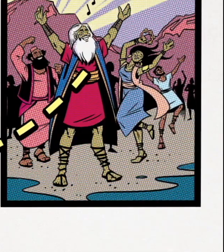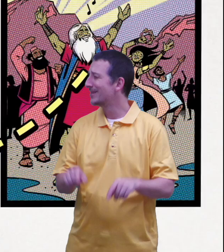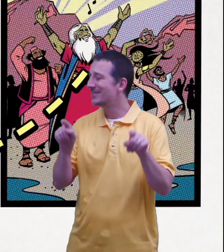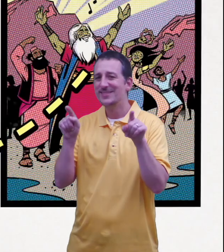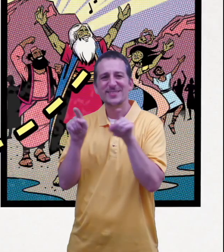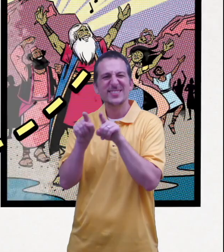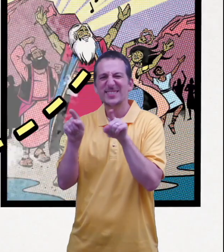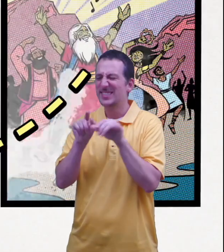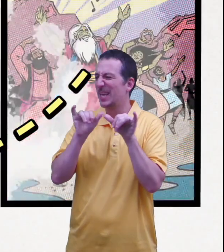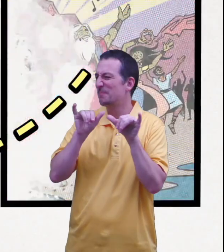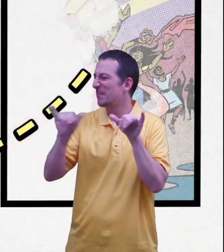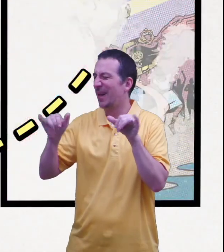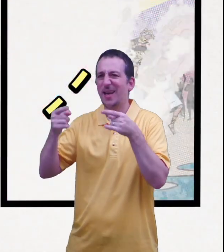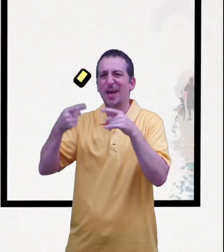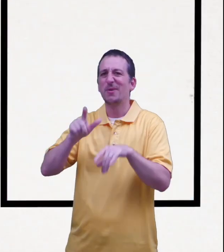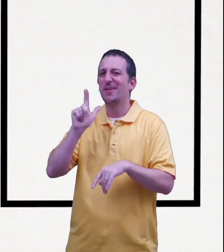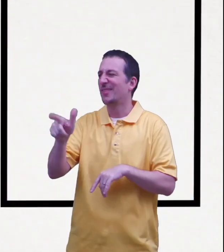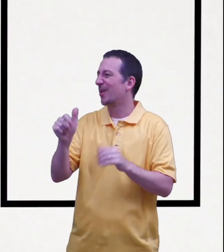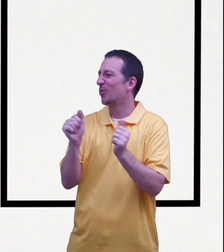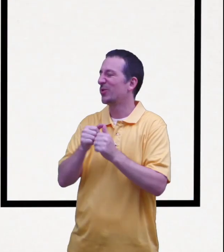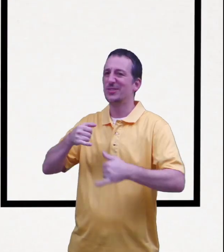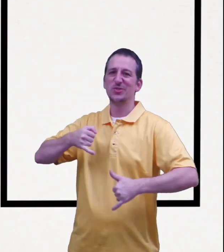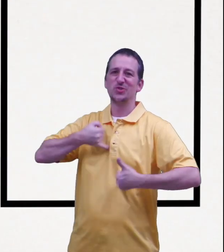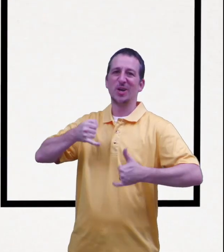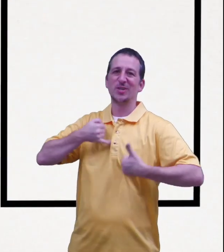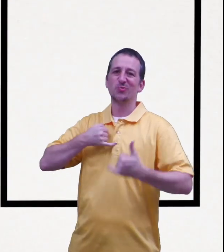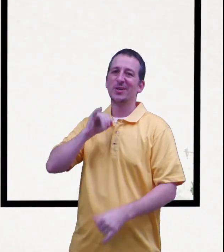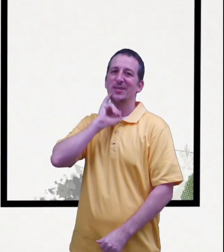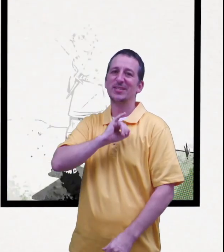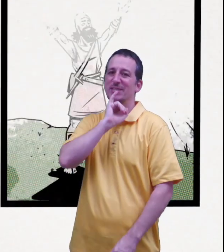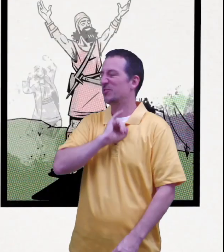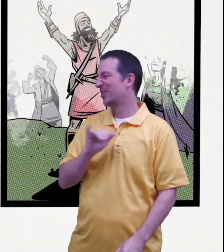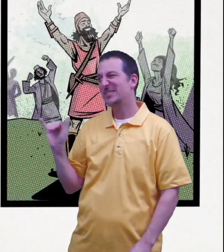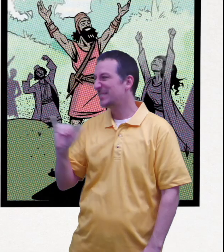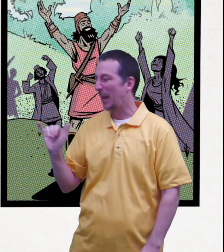The pattern repeats later with Joshua and the Israelites.